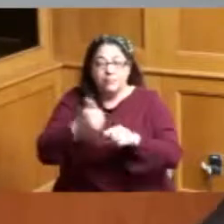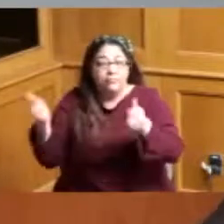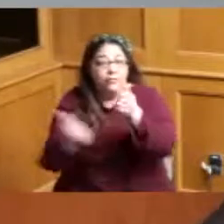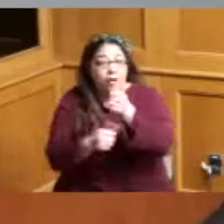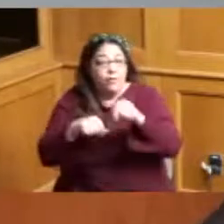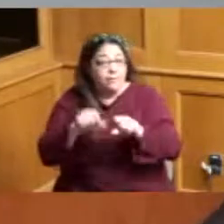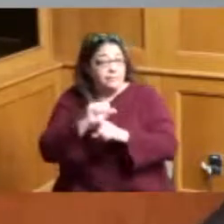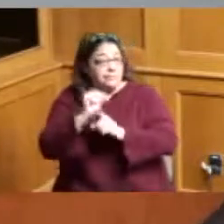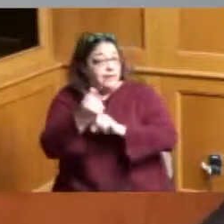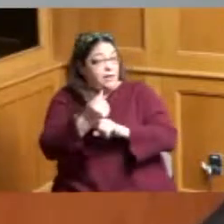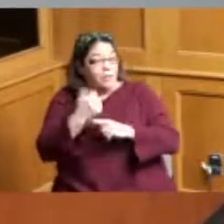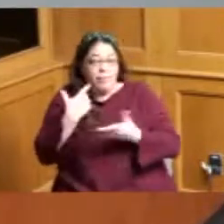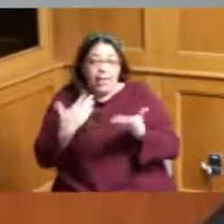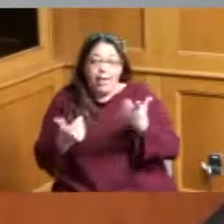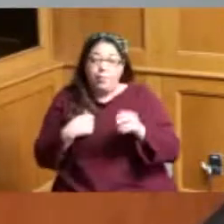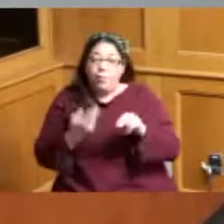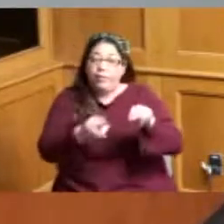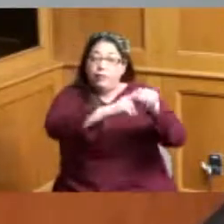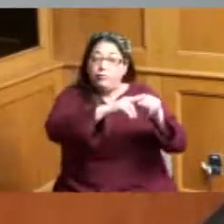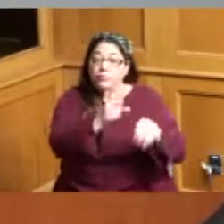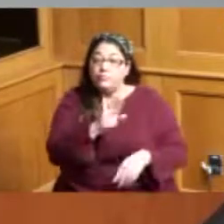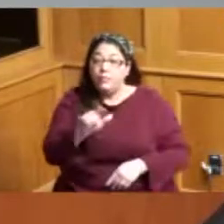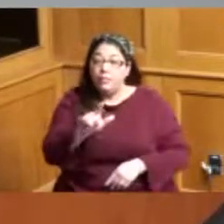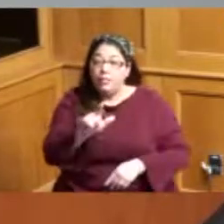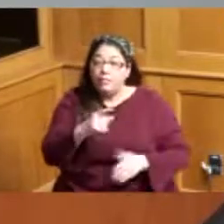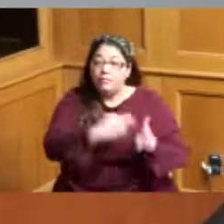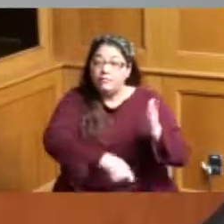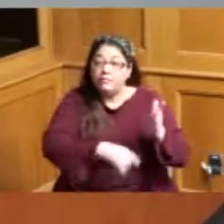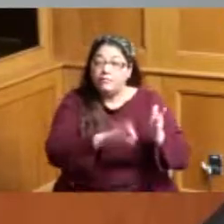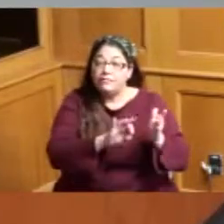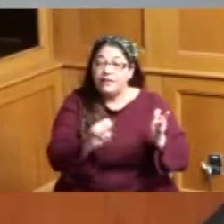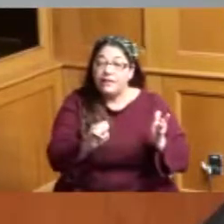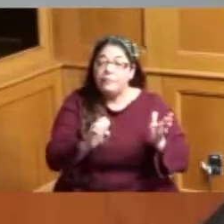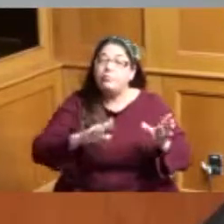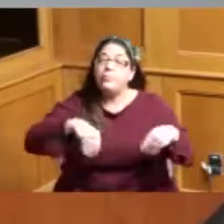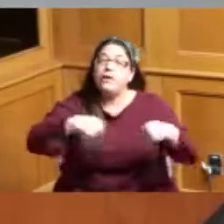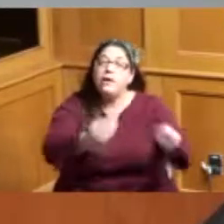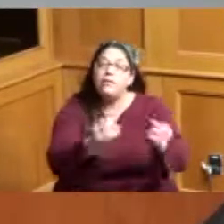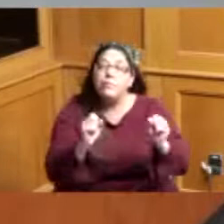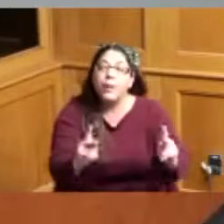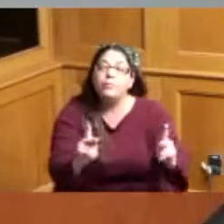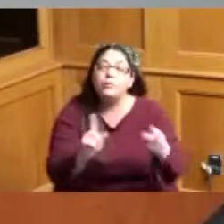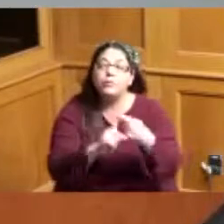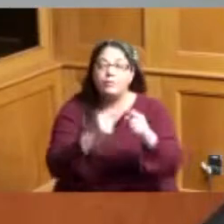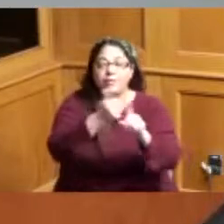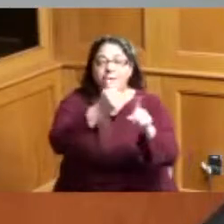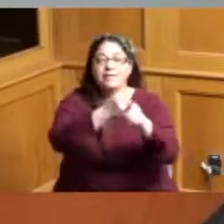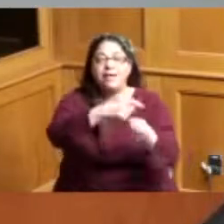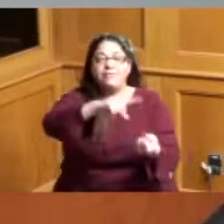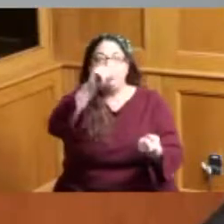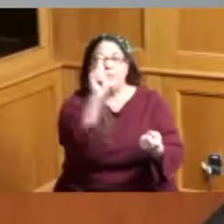would see an increase in their fee but let's give them the opportunity to actually decrease some of